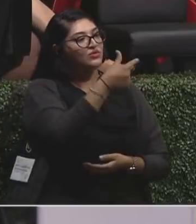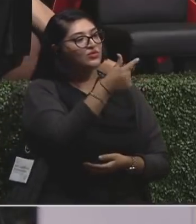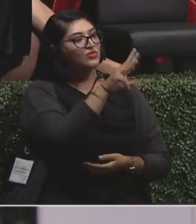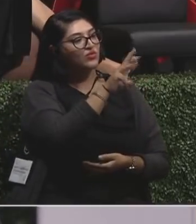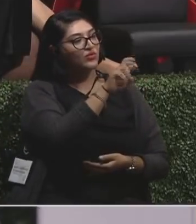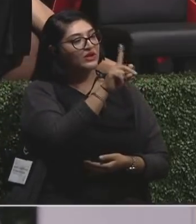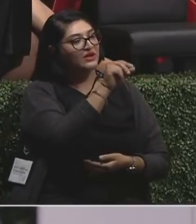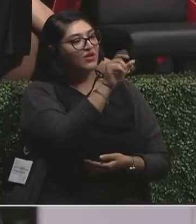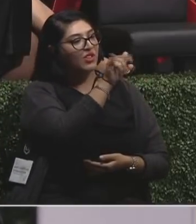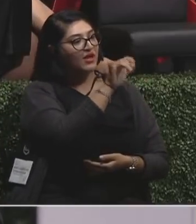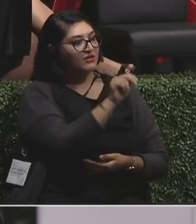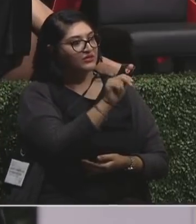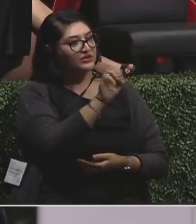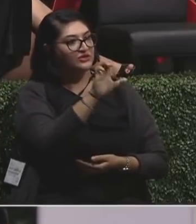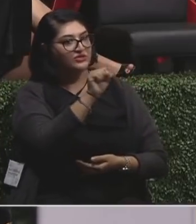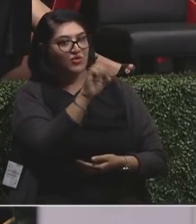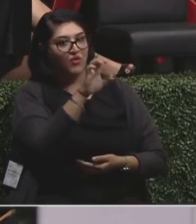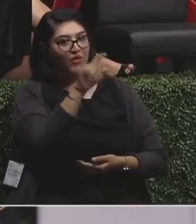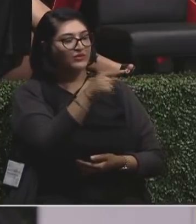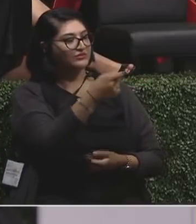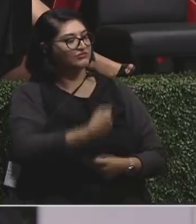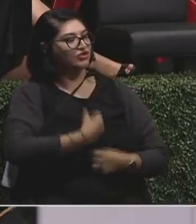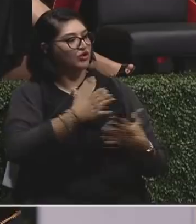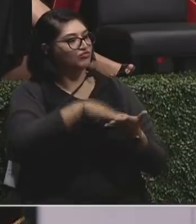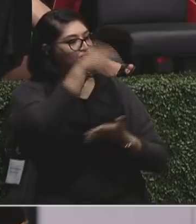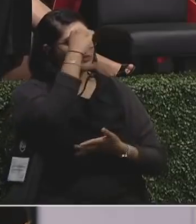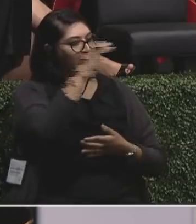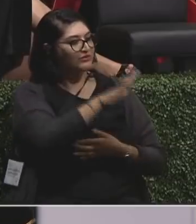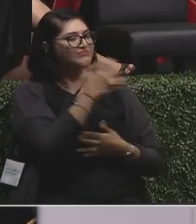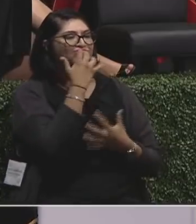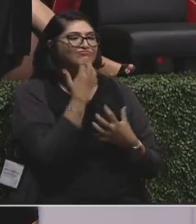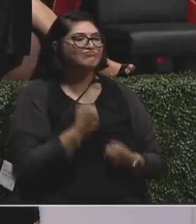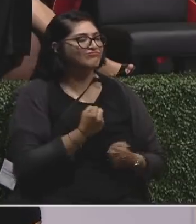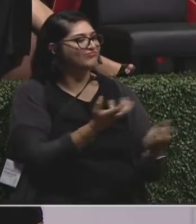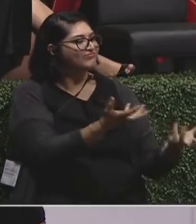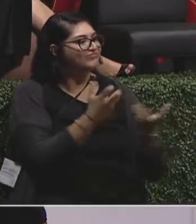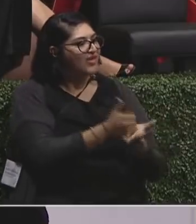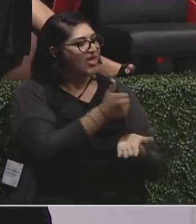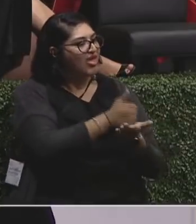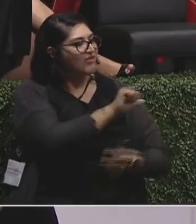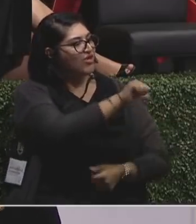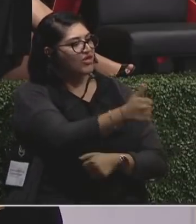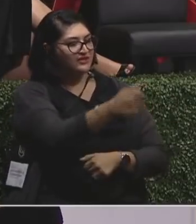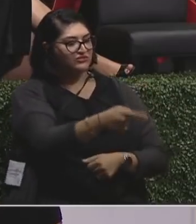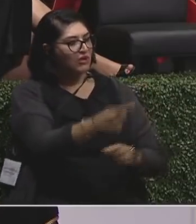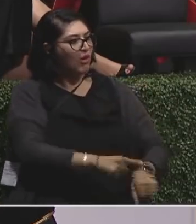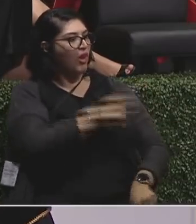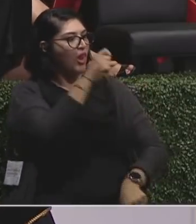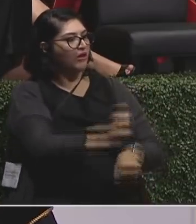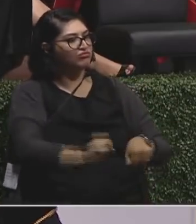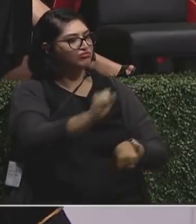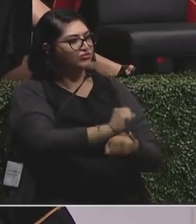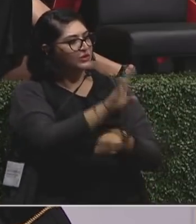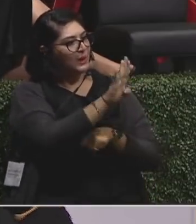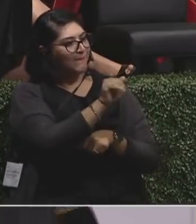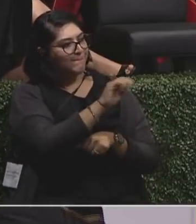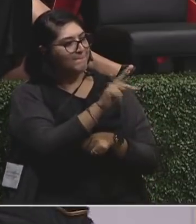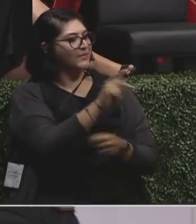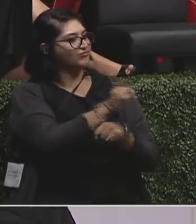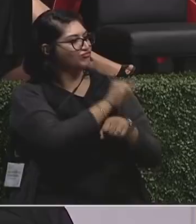CONGRATULATIONS, DR. PAUL LUELMO. THIS COLLEGE IS HOME TO STUDENTS LIKE GWENDOLYN SCOTT, WHO ARE INSPIRED TO LEARN BY THEIR DESIRE TO HELP OTHERS.